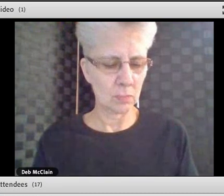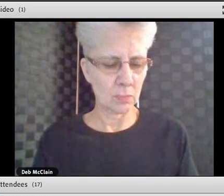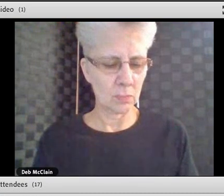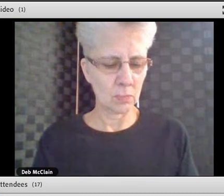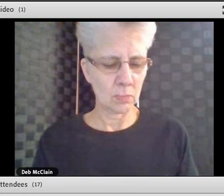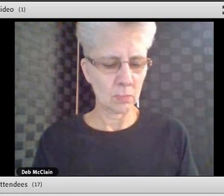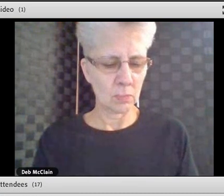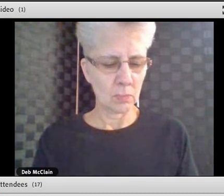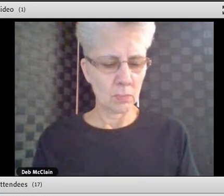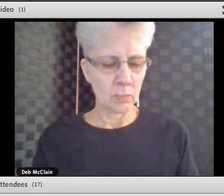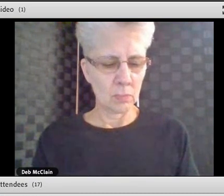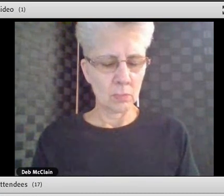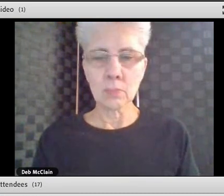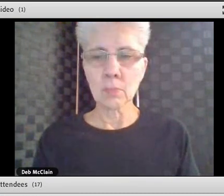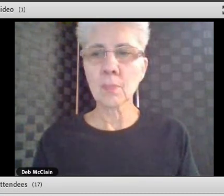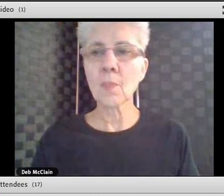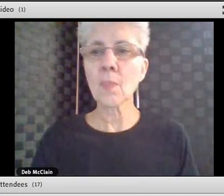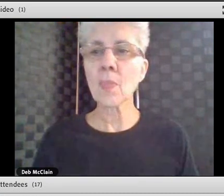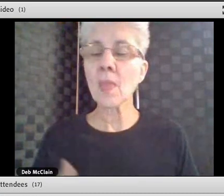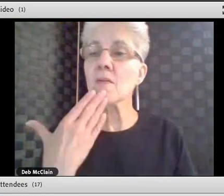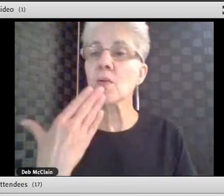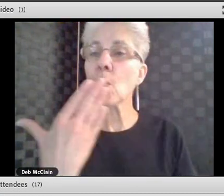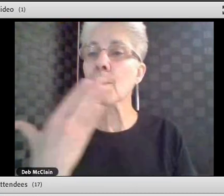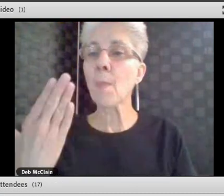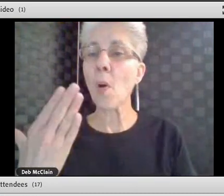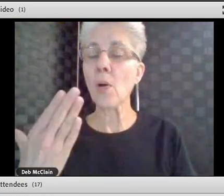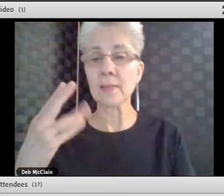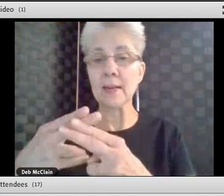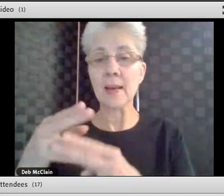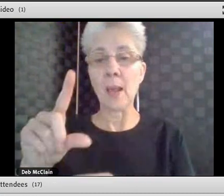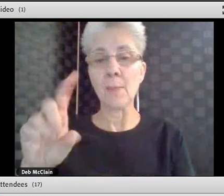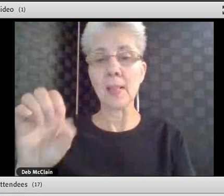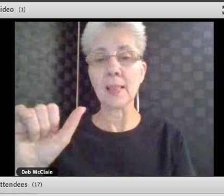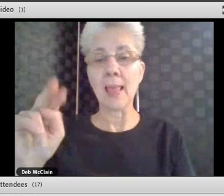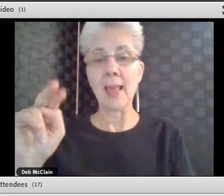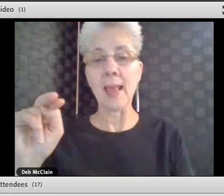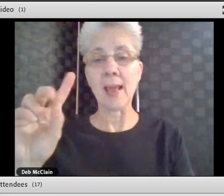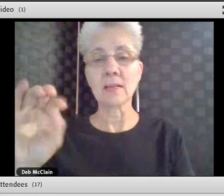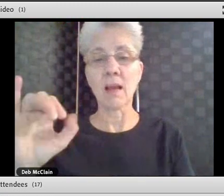Beckwith: Good morning, everyone. I'm LeAnn Beckwith, SWFLN's continuing education coordinator,